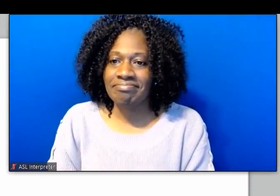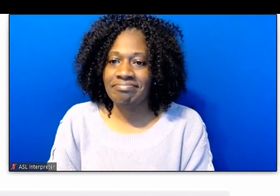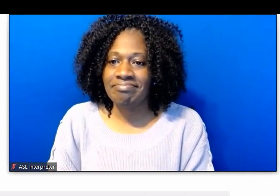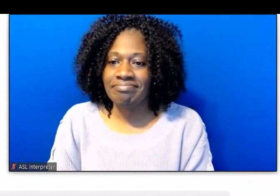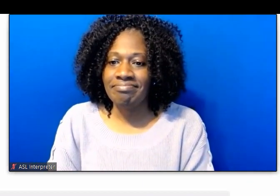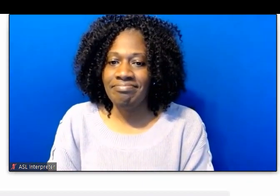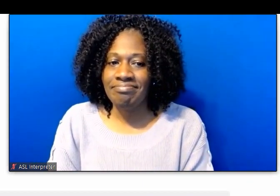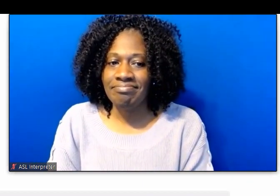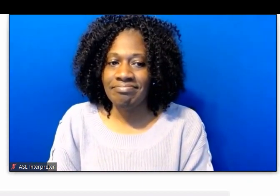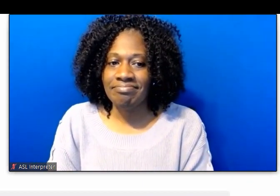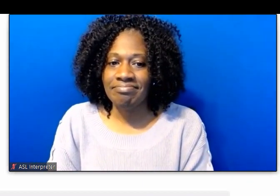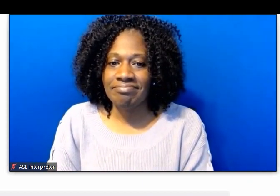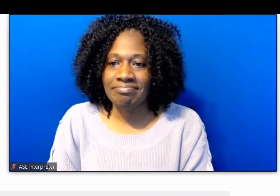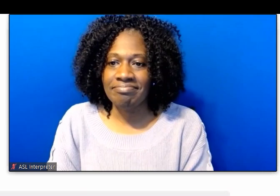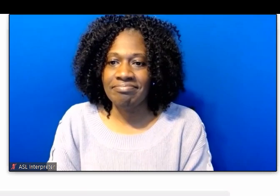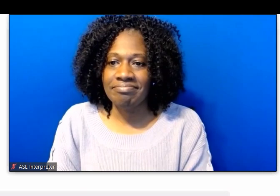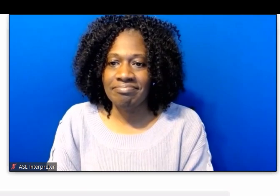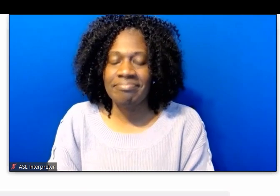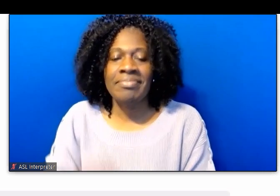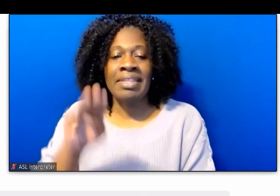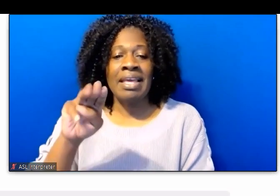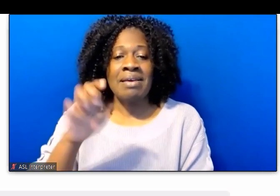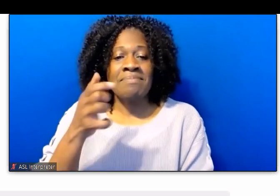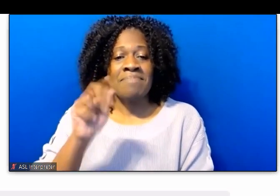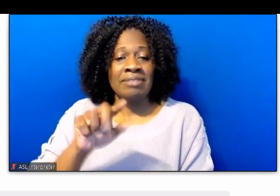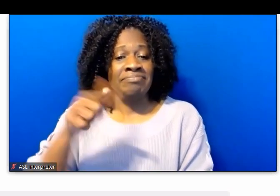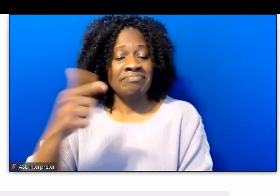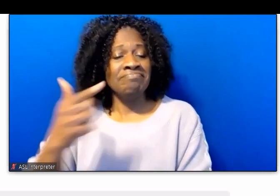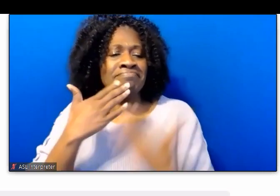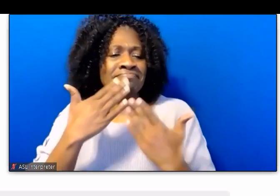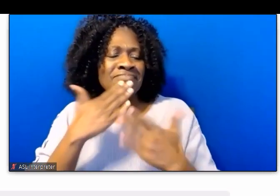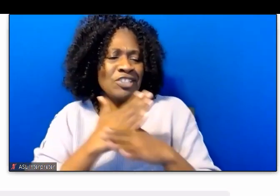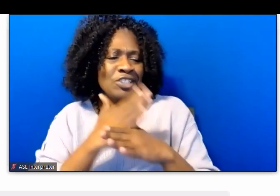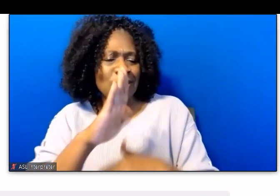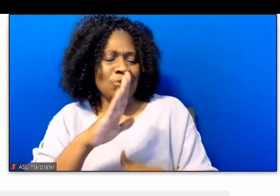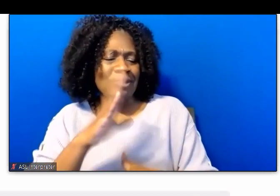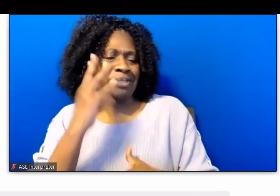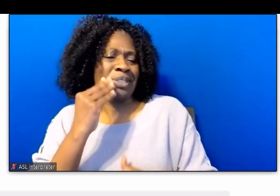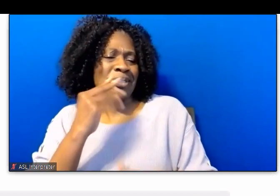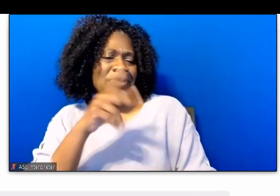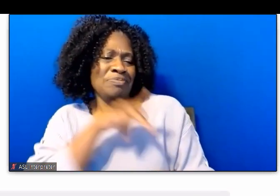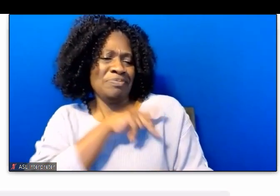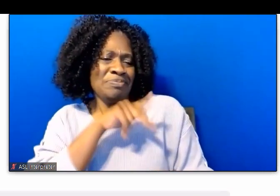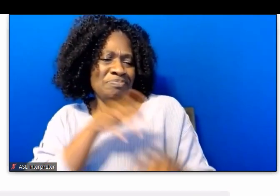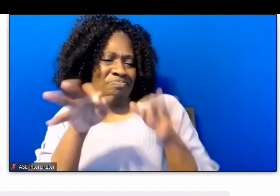(Megan Bostic) And this is Megan again. Thank you for sharing your experience with WebEx, Philip.